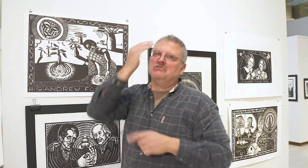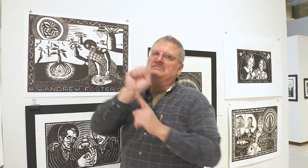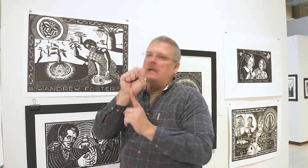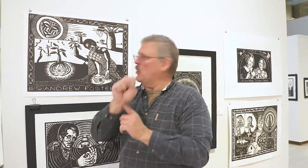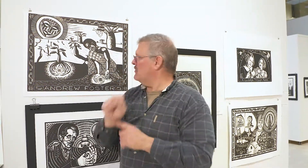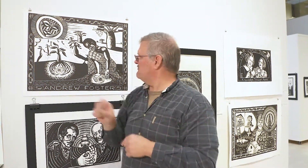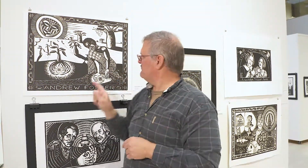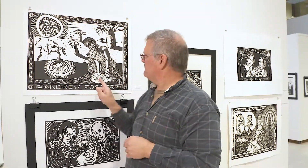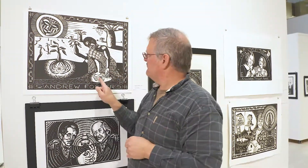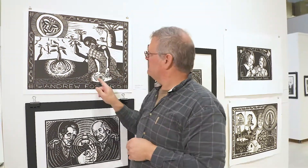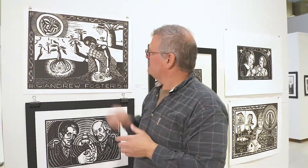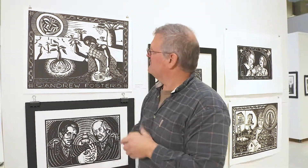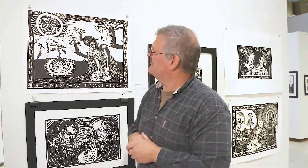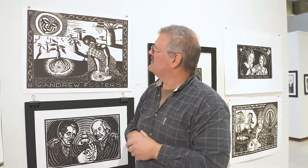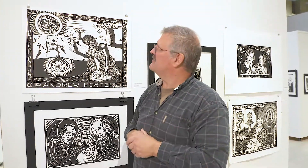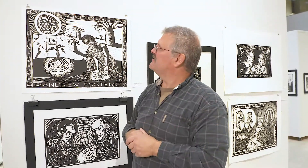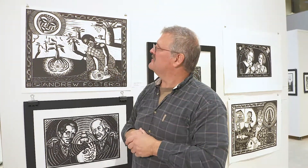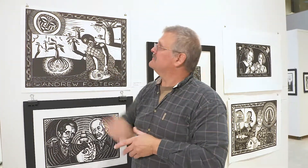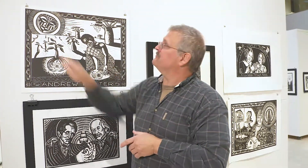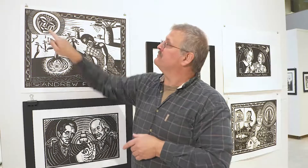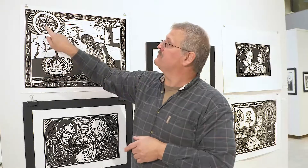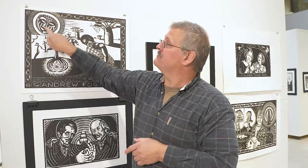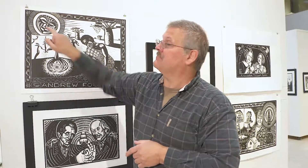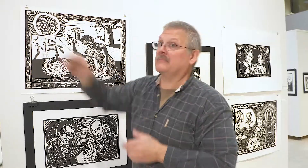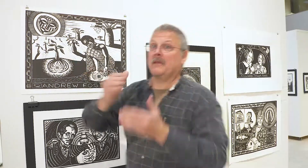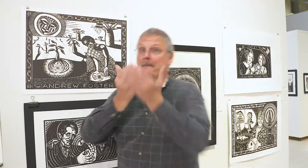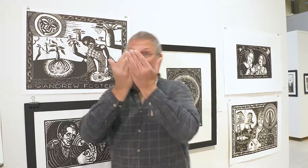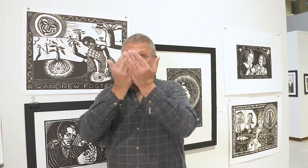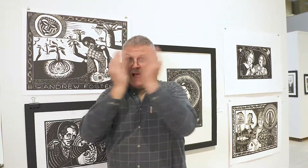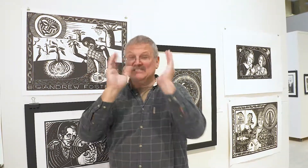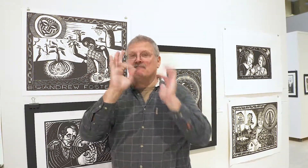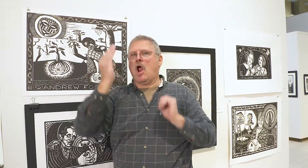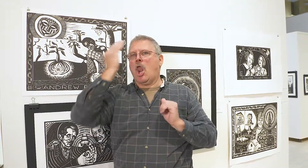The Adinkra in the corners is the symbol of knowledge, the same symbol that we see being planted.